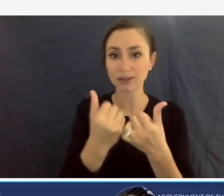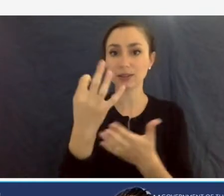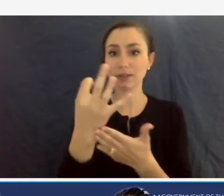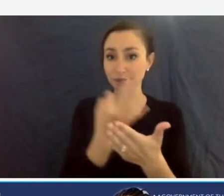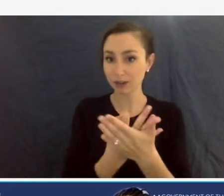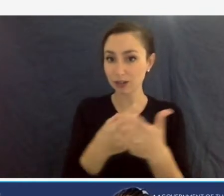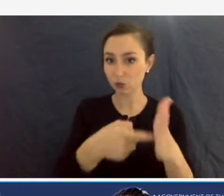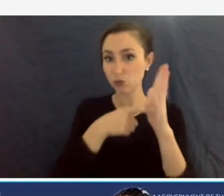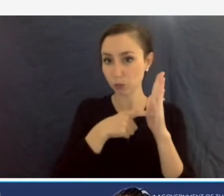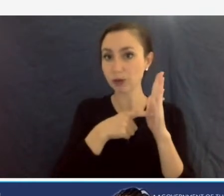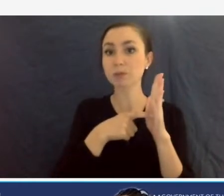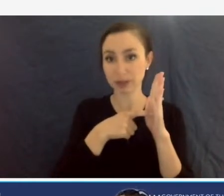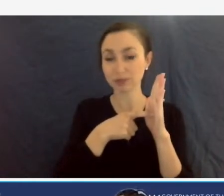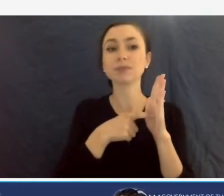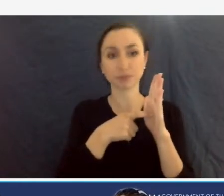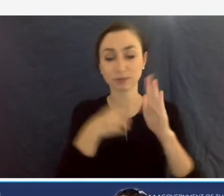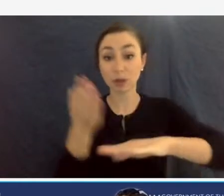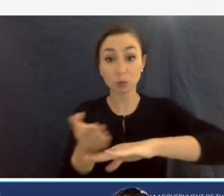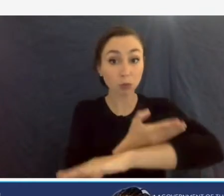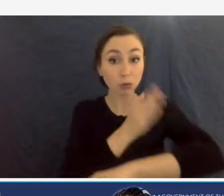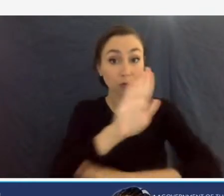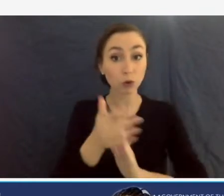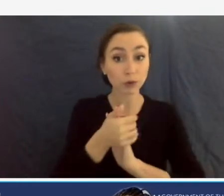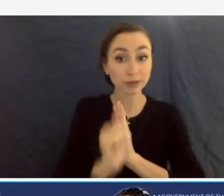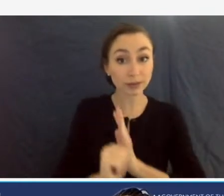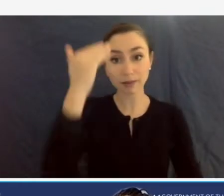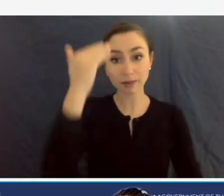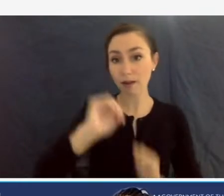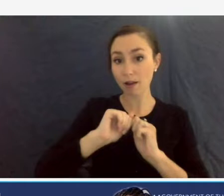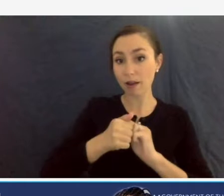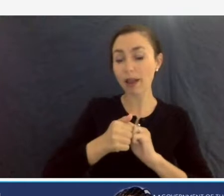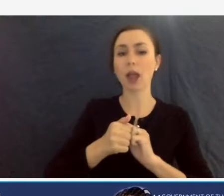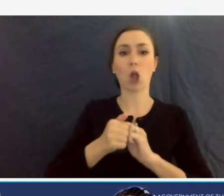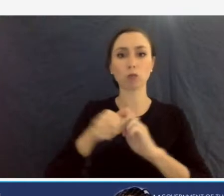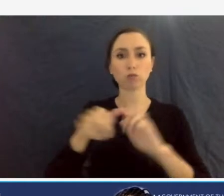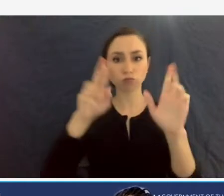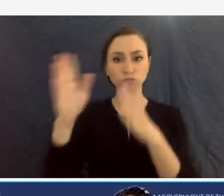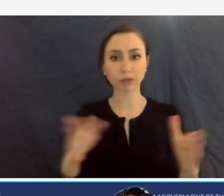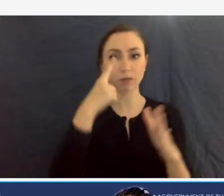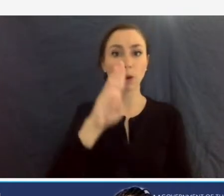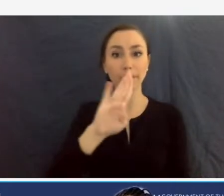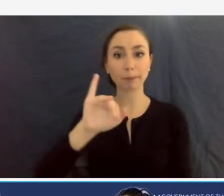skills and knowledge on how to prepare bids and cost proposals utilizing appropriate